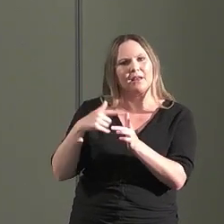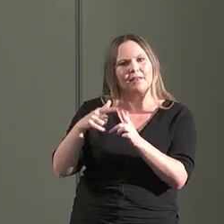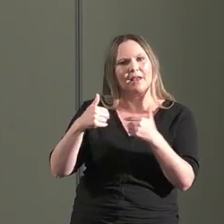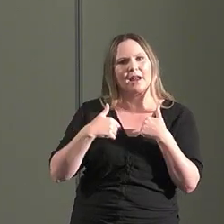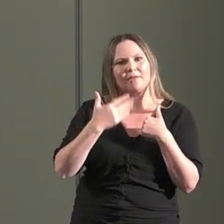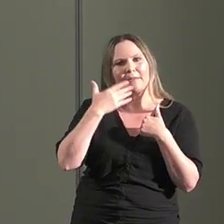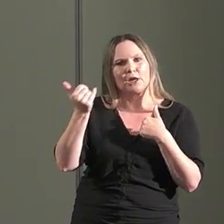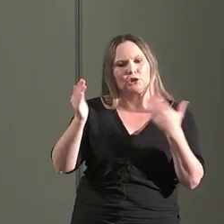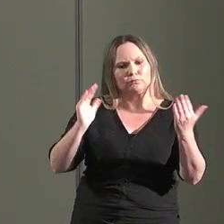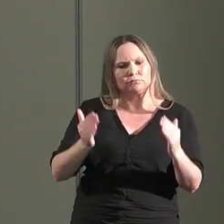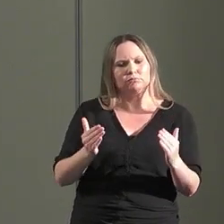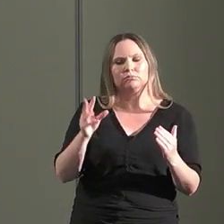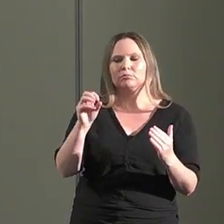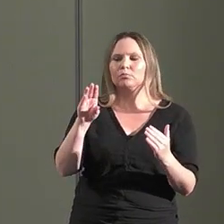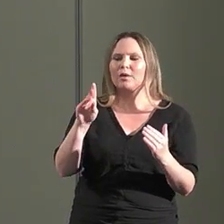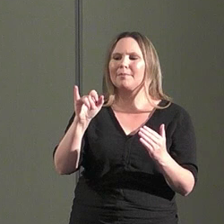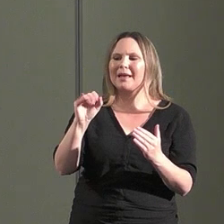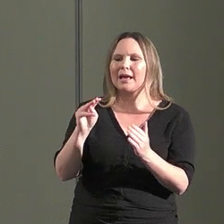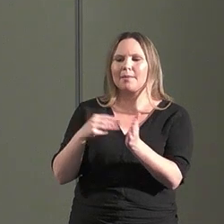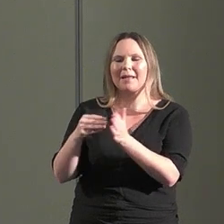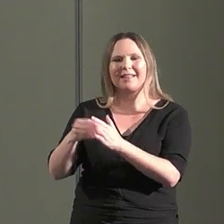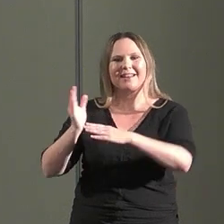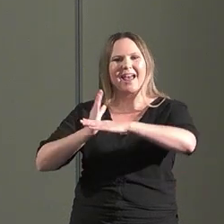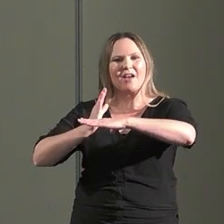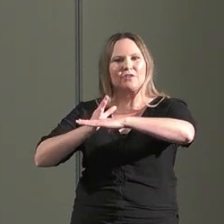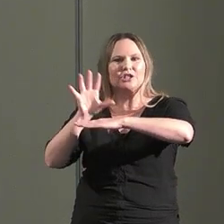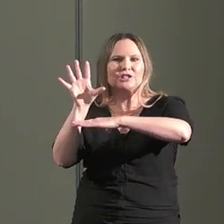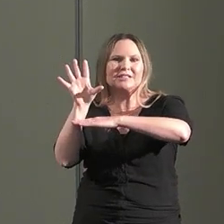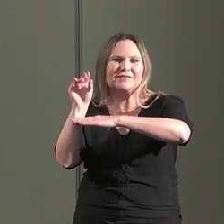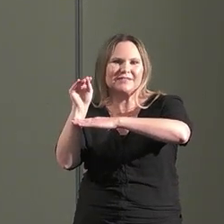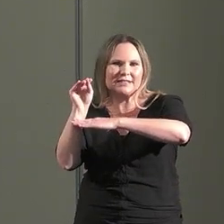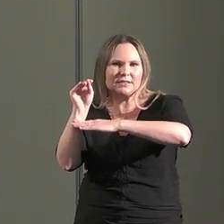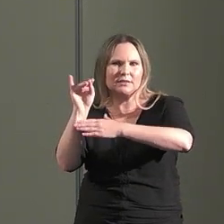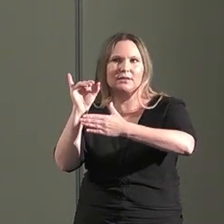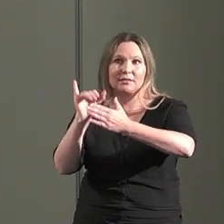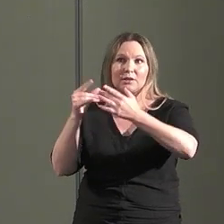The WebAIM million averages 50 or at least in 2022.